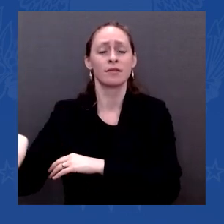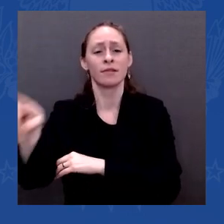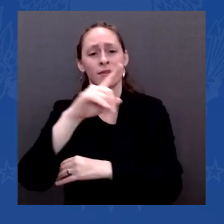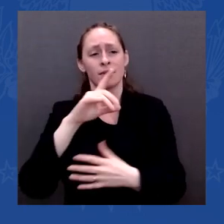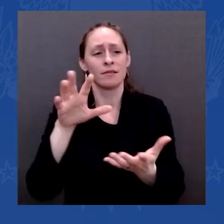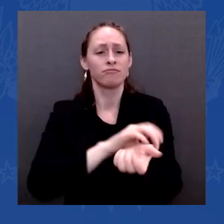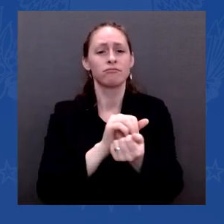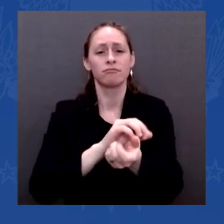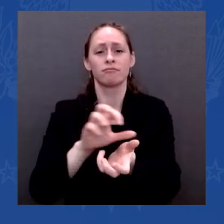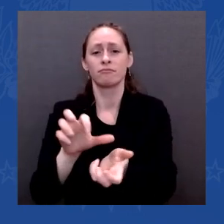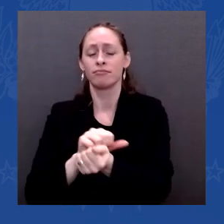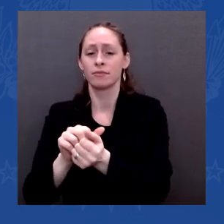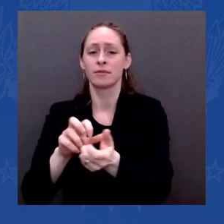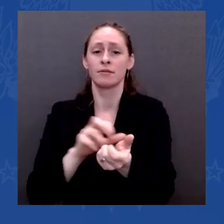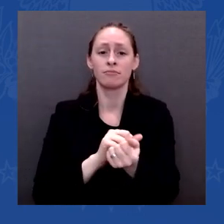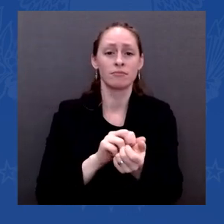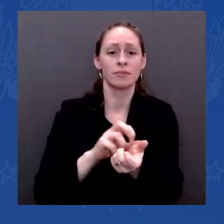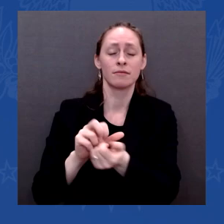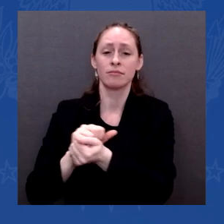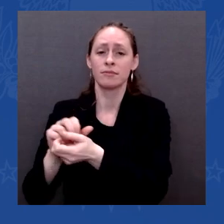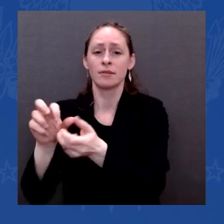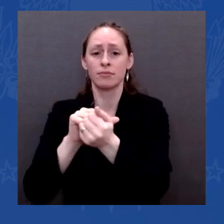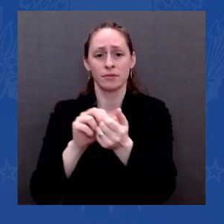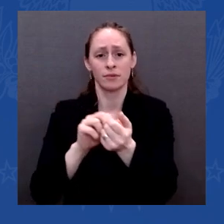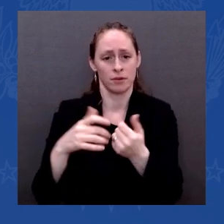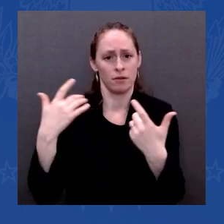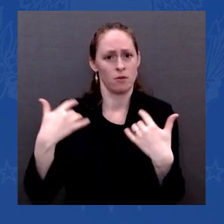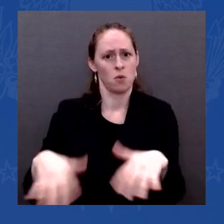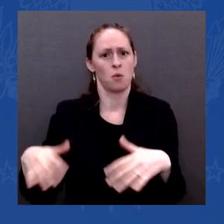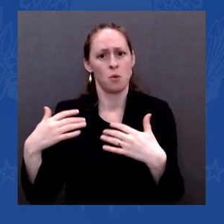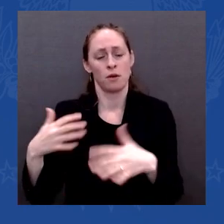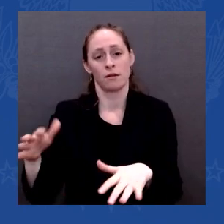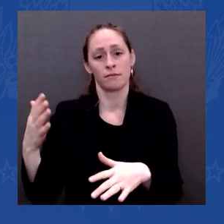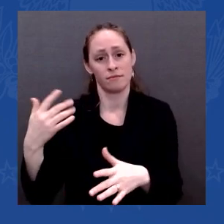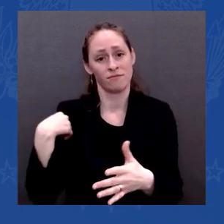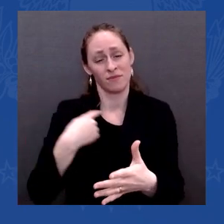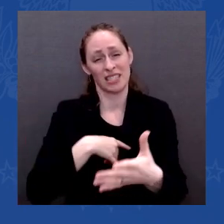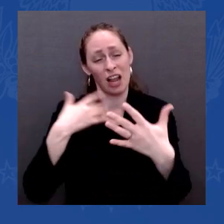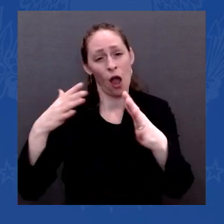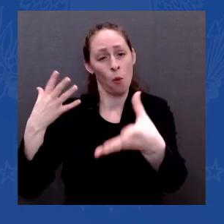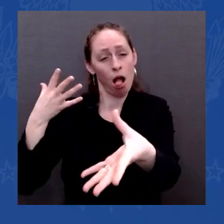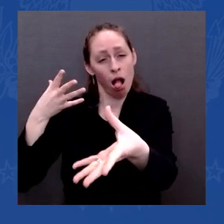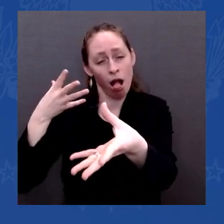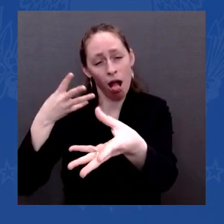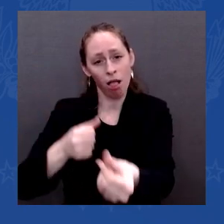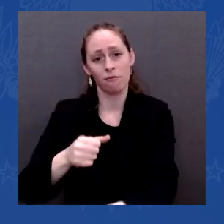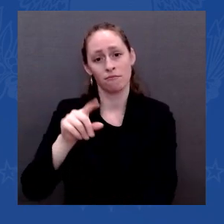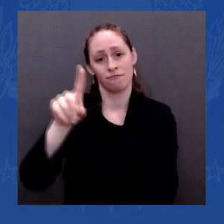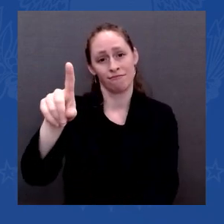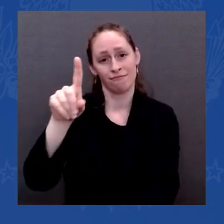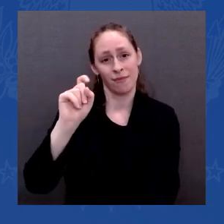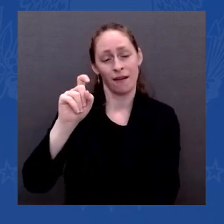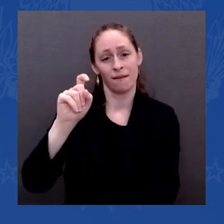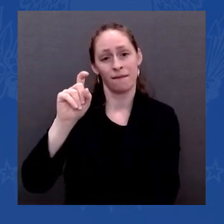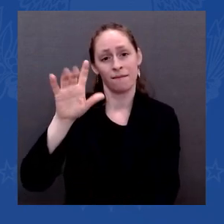$145 billion. By investing in resilience and clean energy technology, we can do something about that.